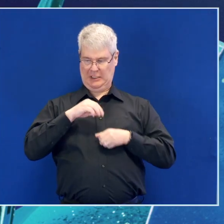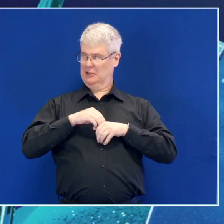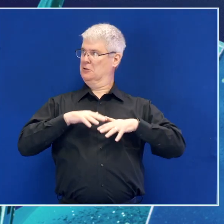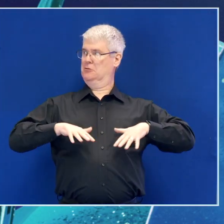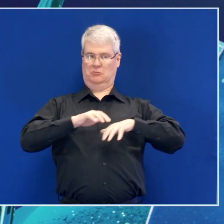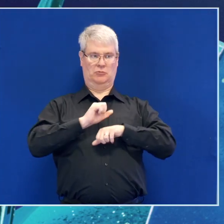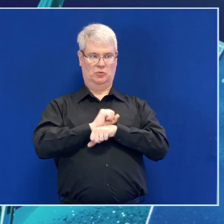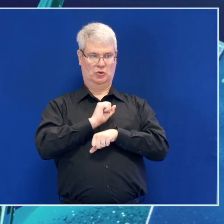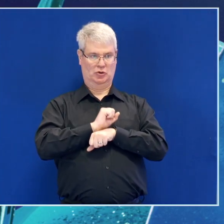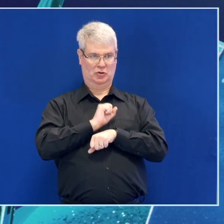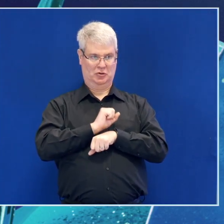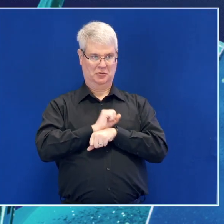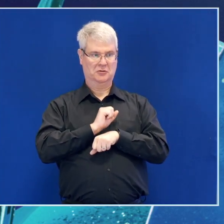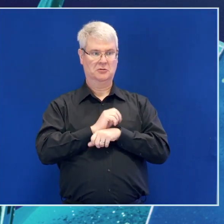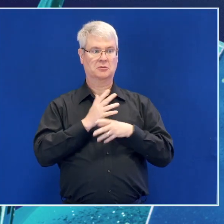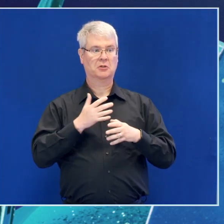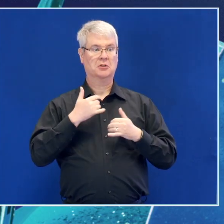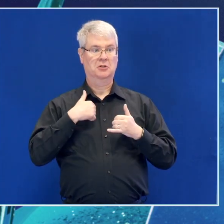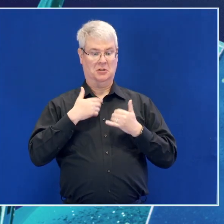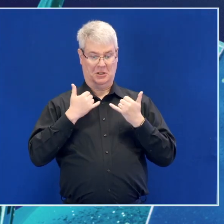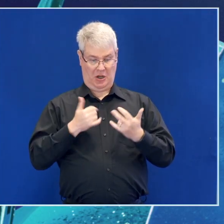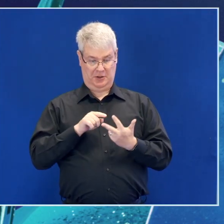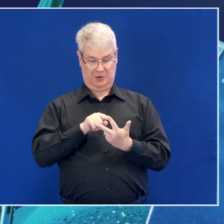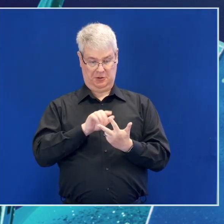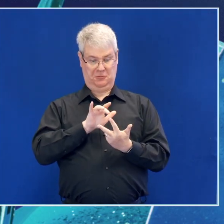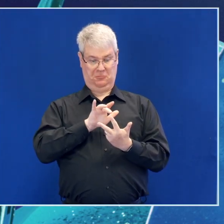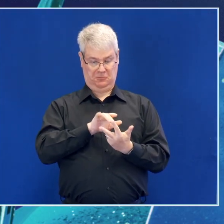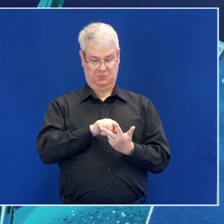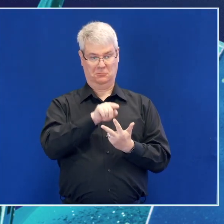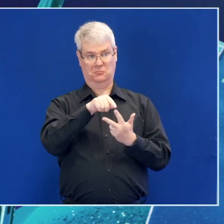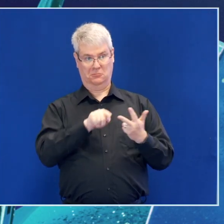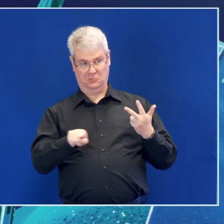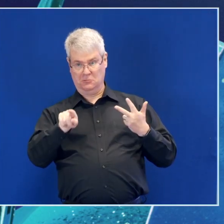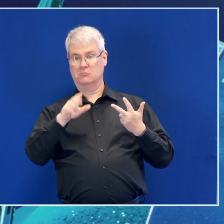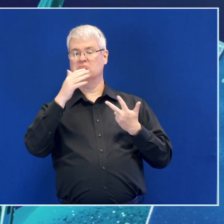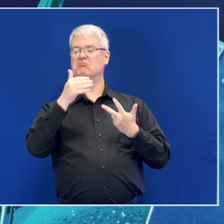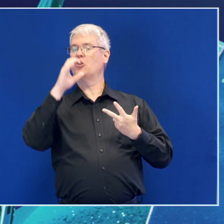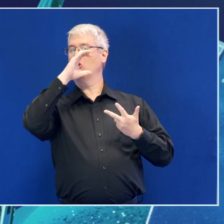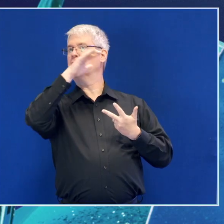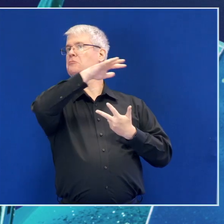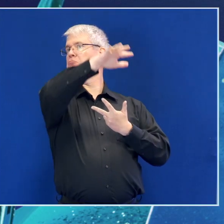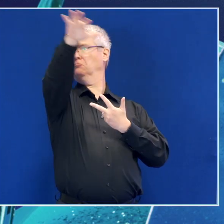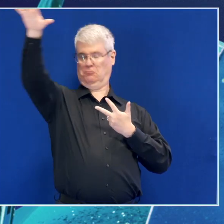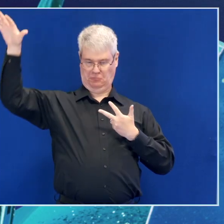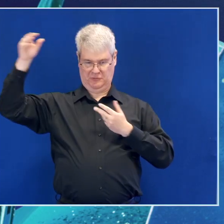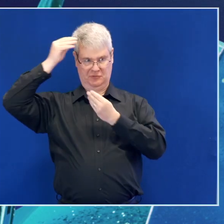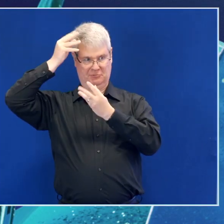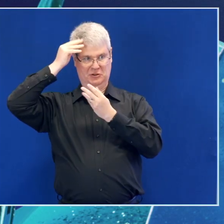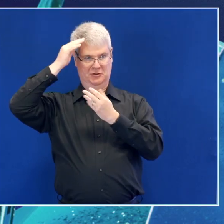Again, it's looking at external information. If it was our internal production version,